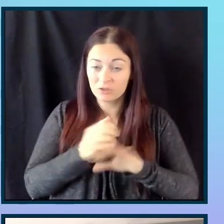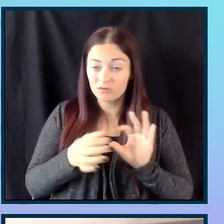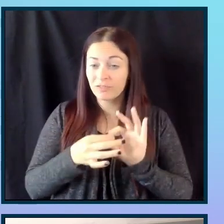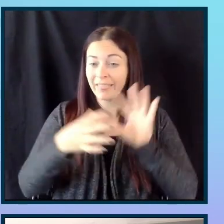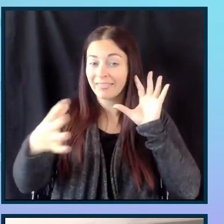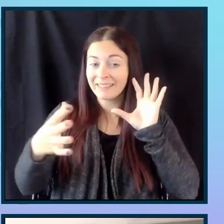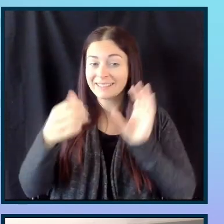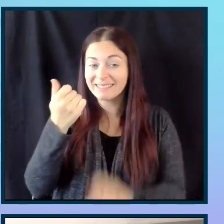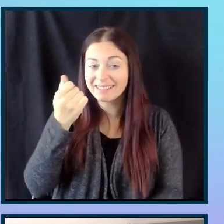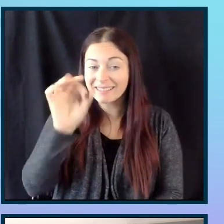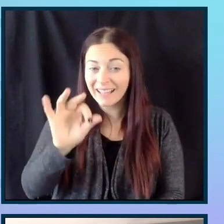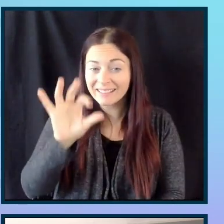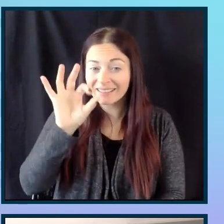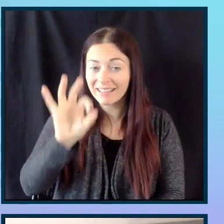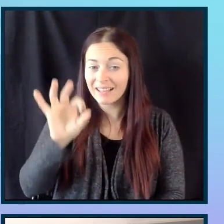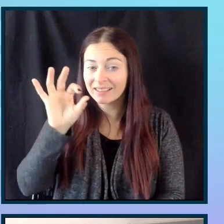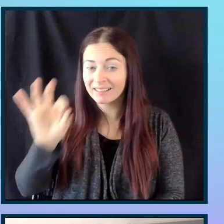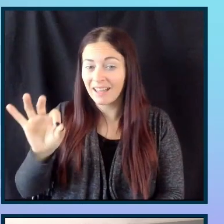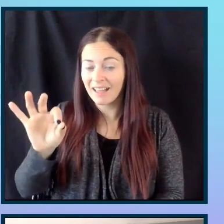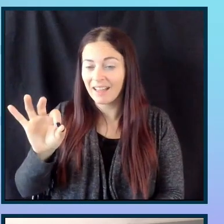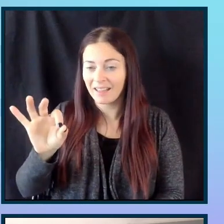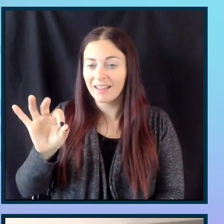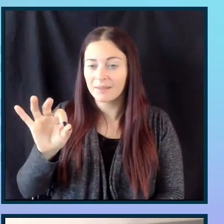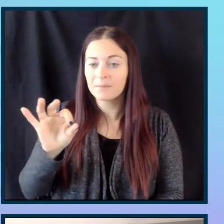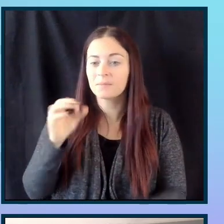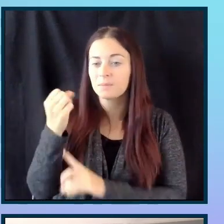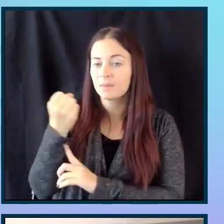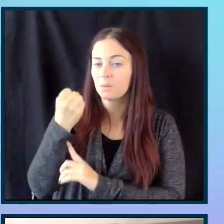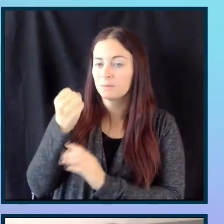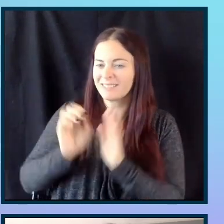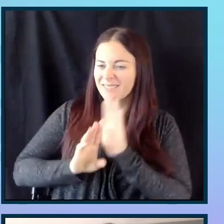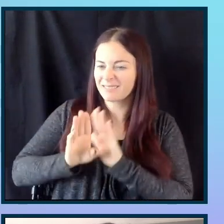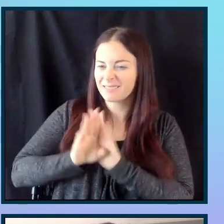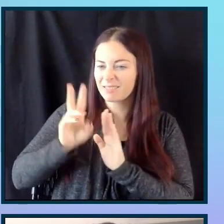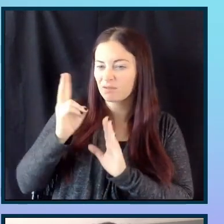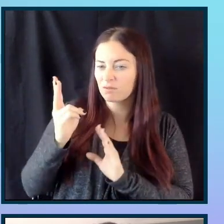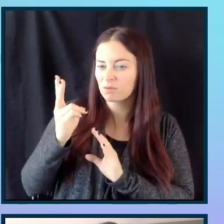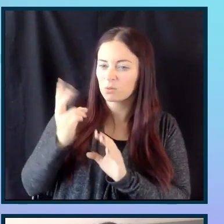It was worked on for two years before completion.